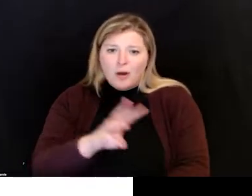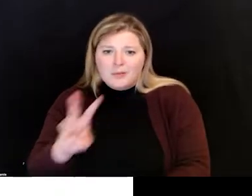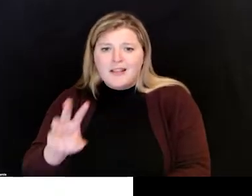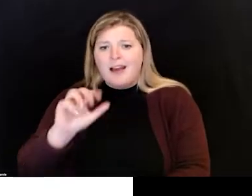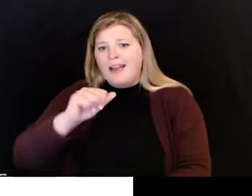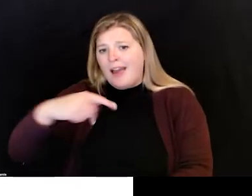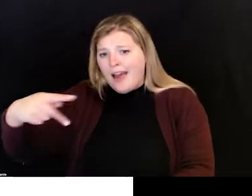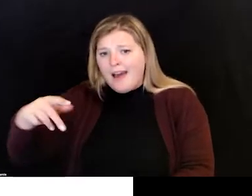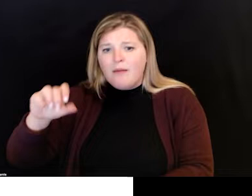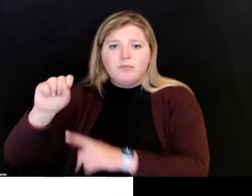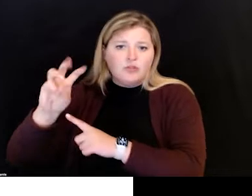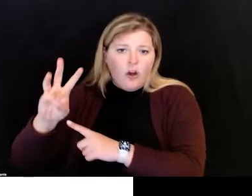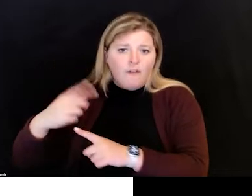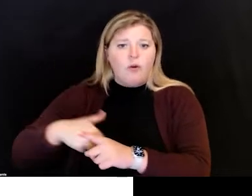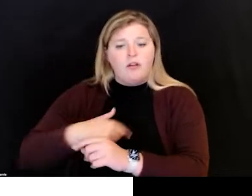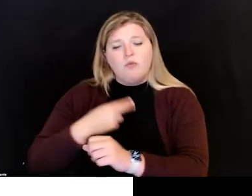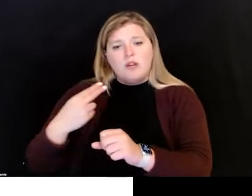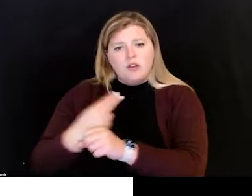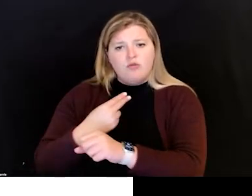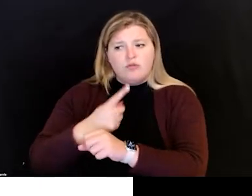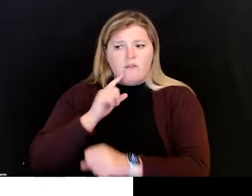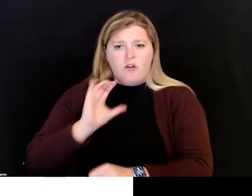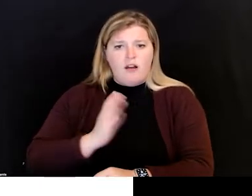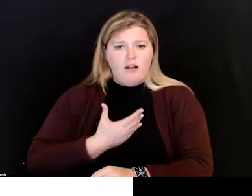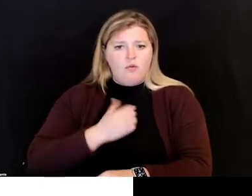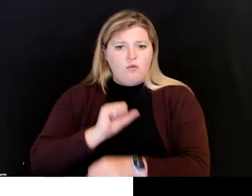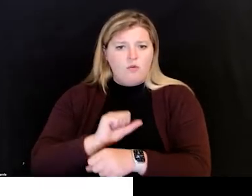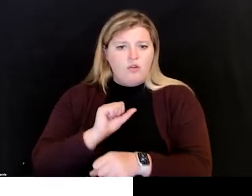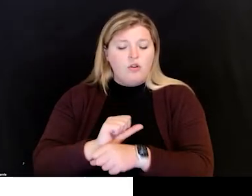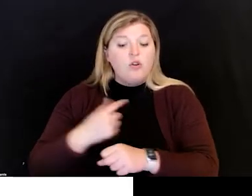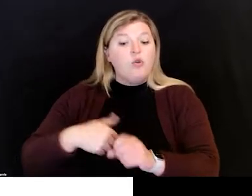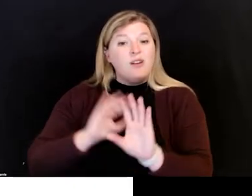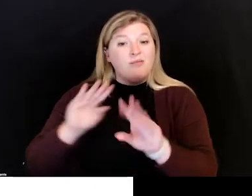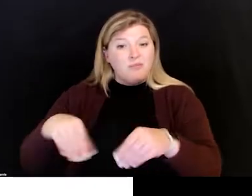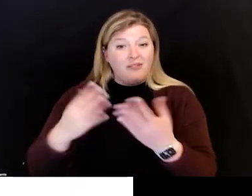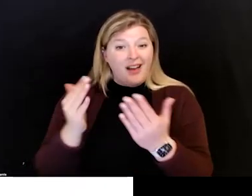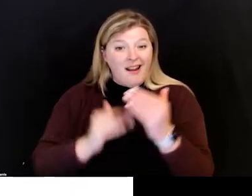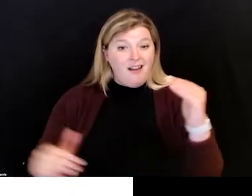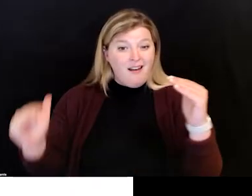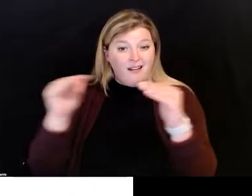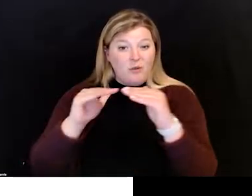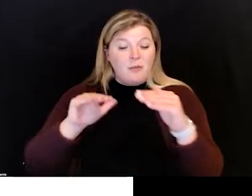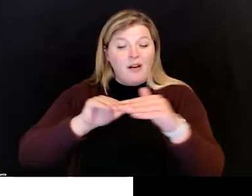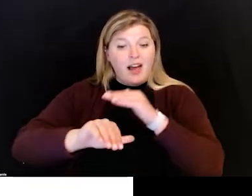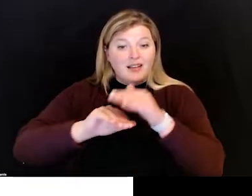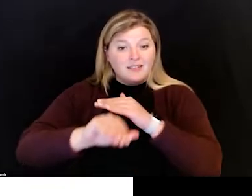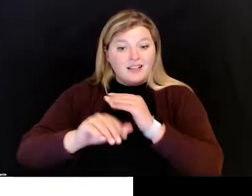that we use to do our jobs. By providing equitable access, it's the law,